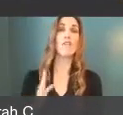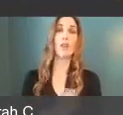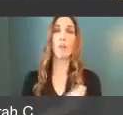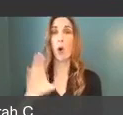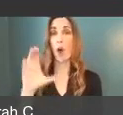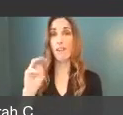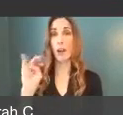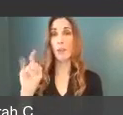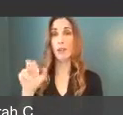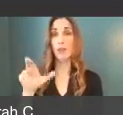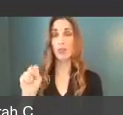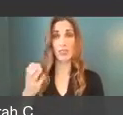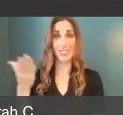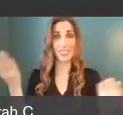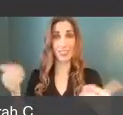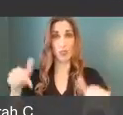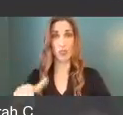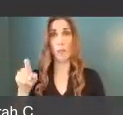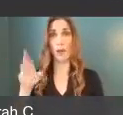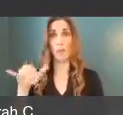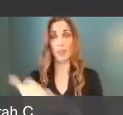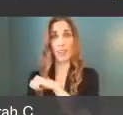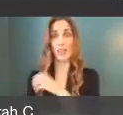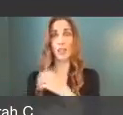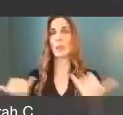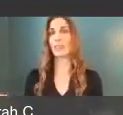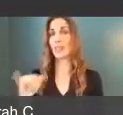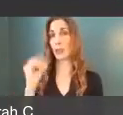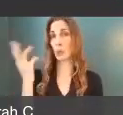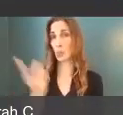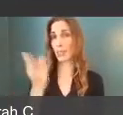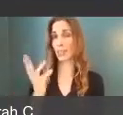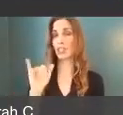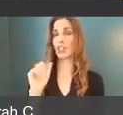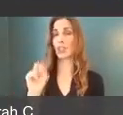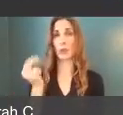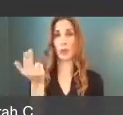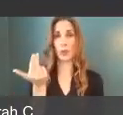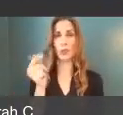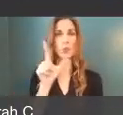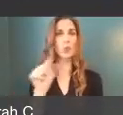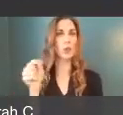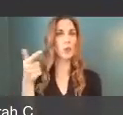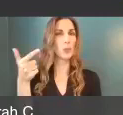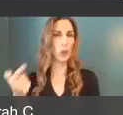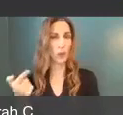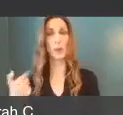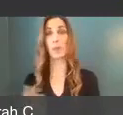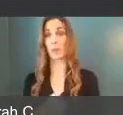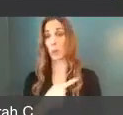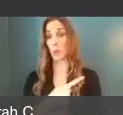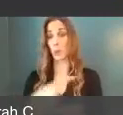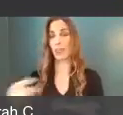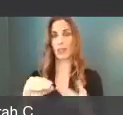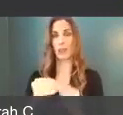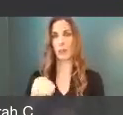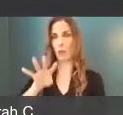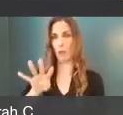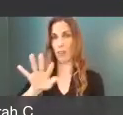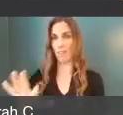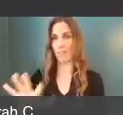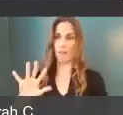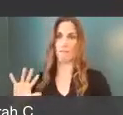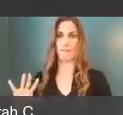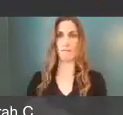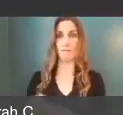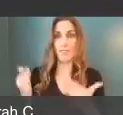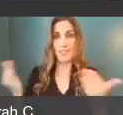Today is Wednesday, January the 13th, 2021, week 45 of the COVID pandemic here in Montgomery County,